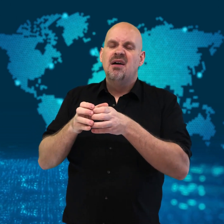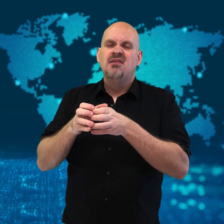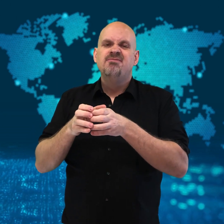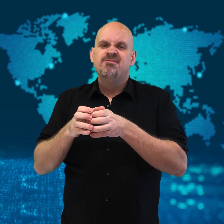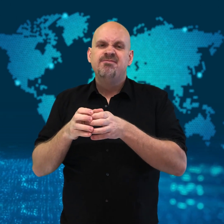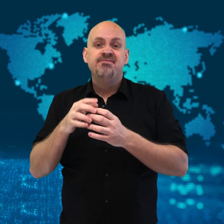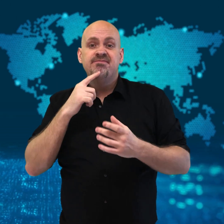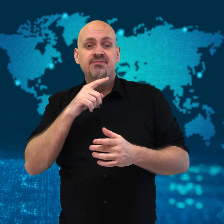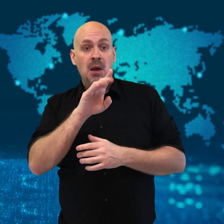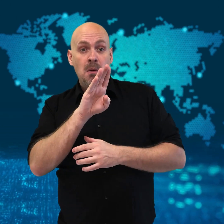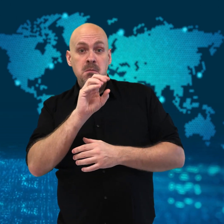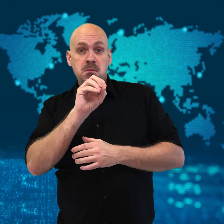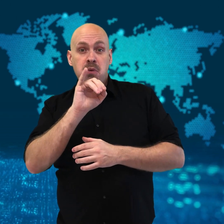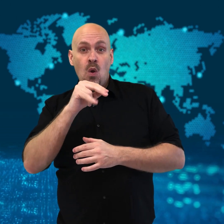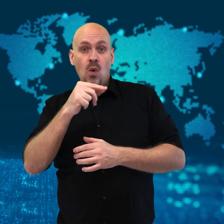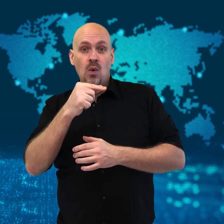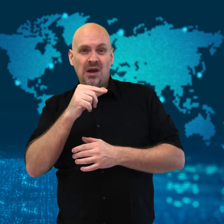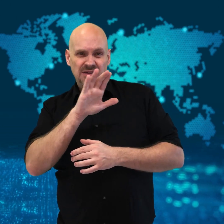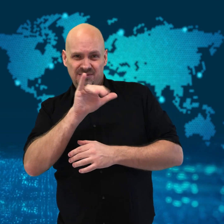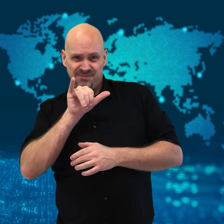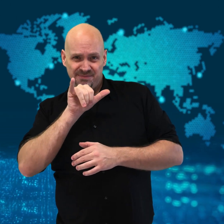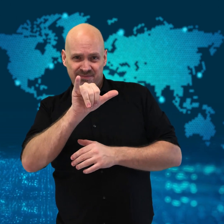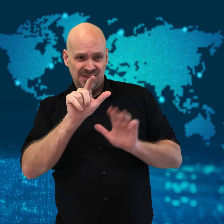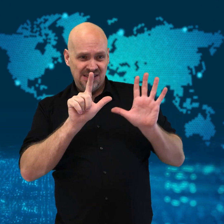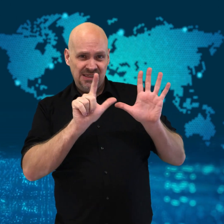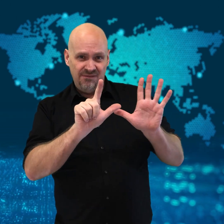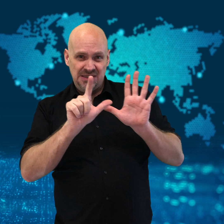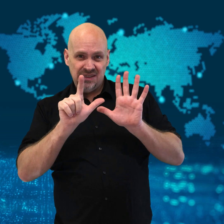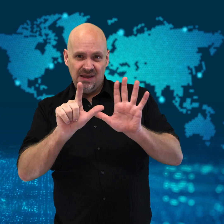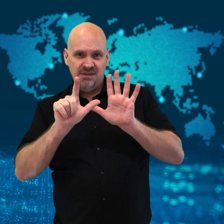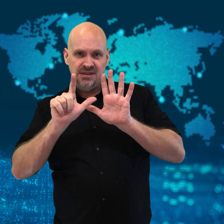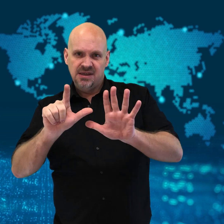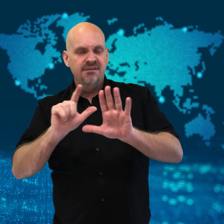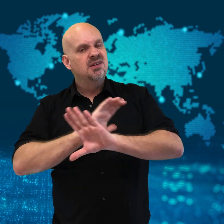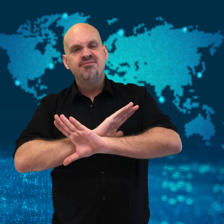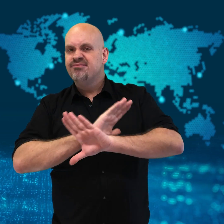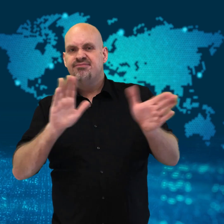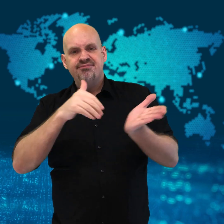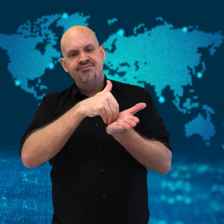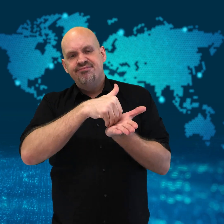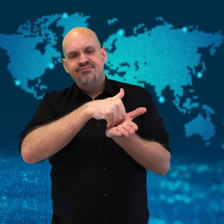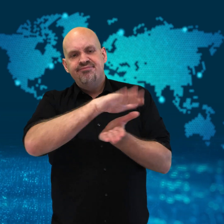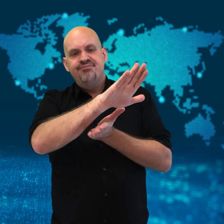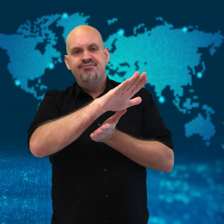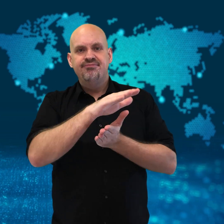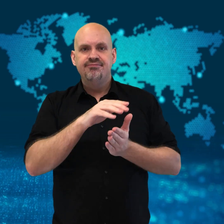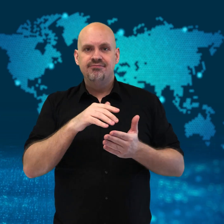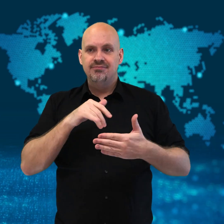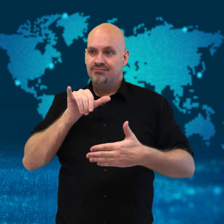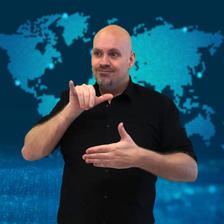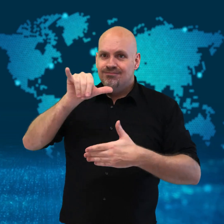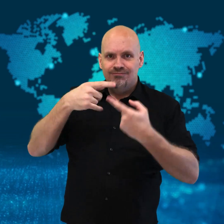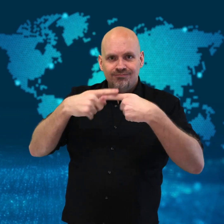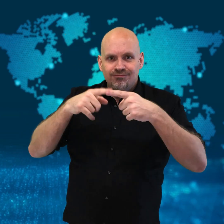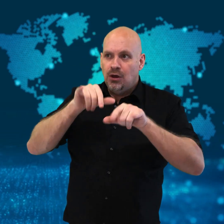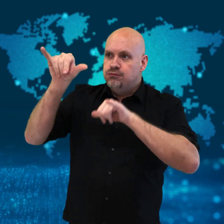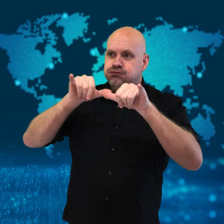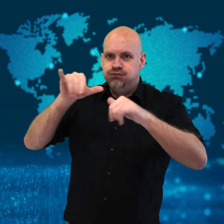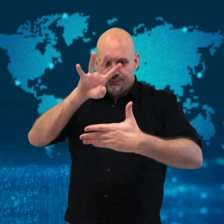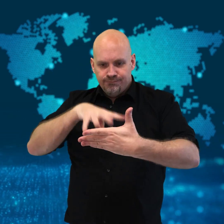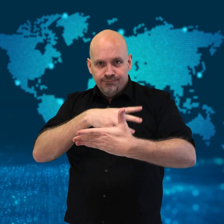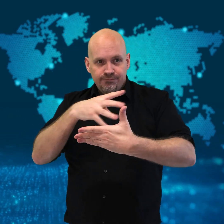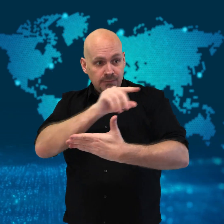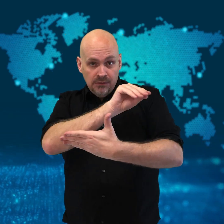Several American airline companies have removed the Boeing 777 from